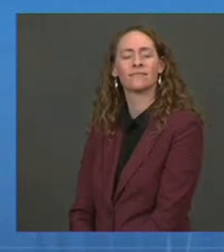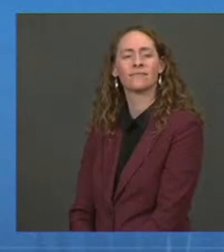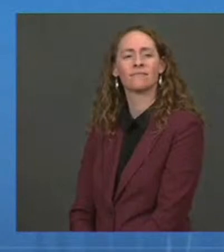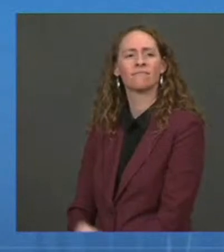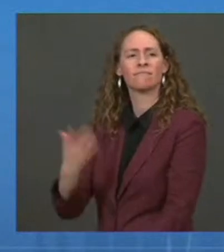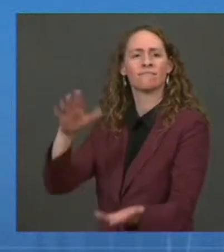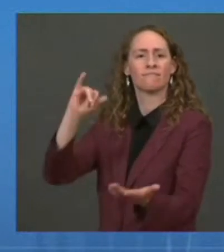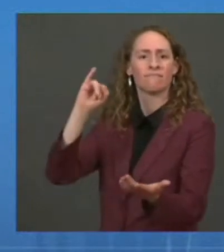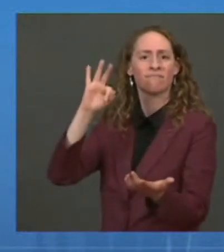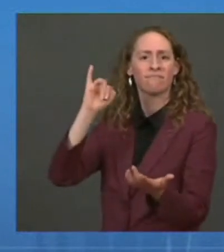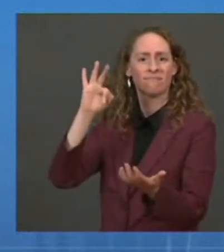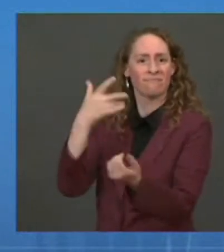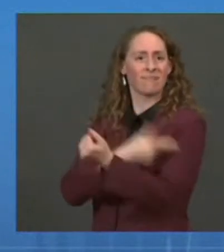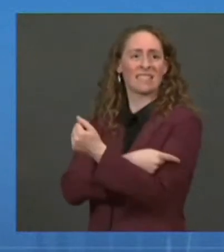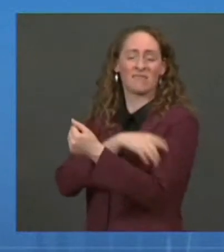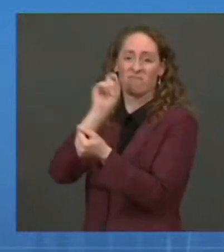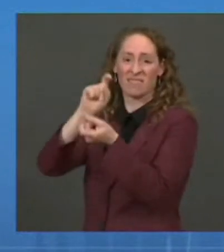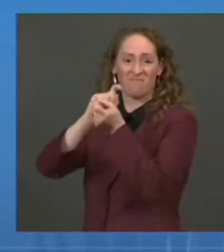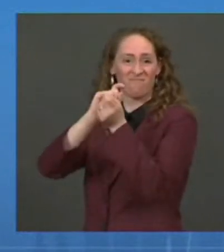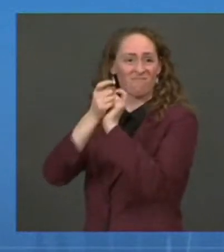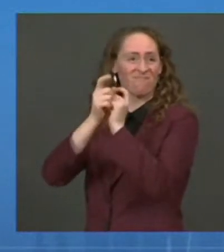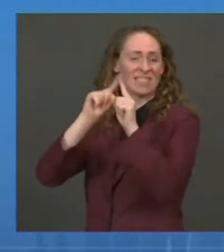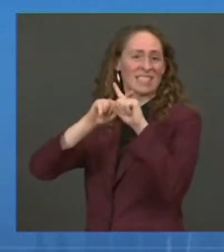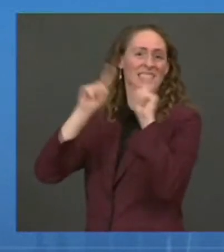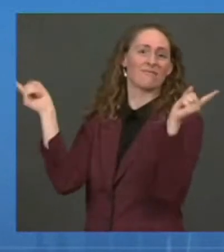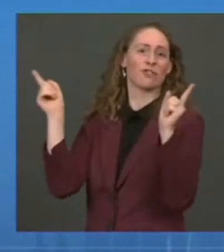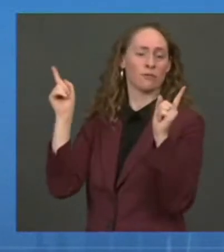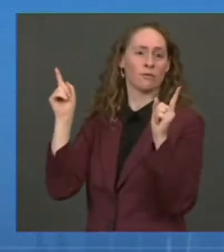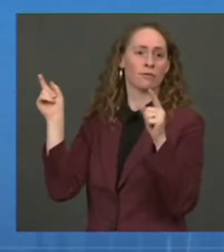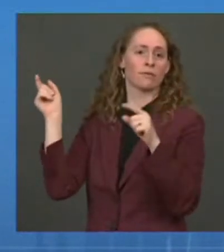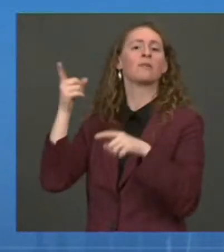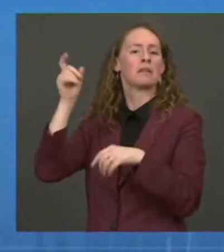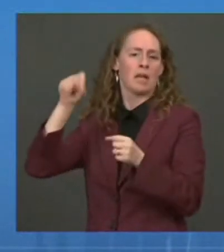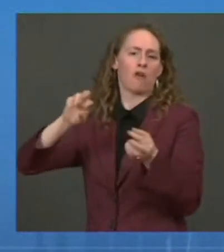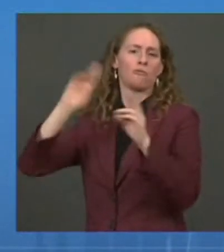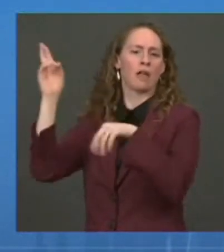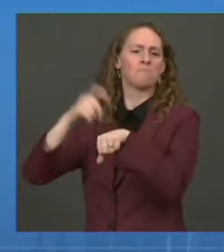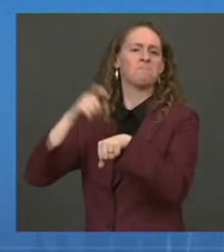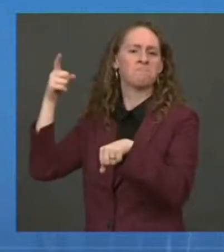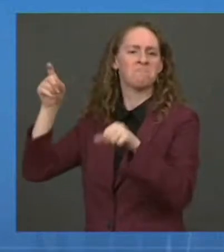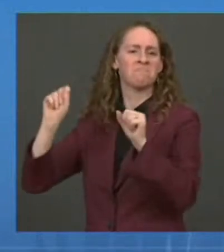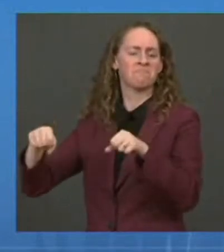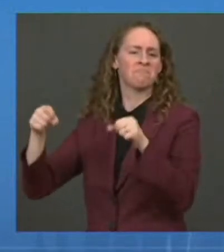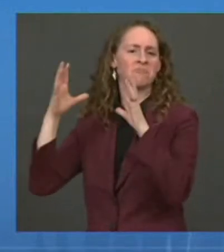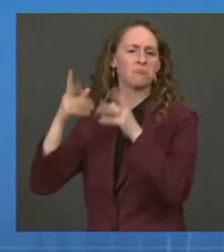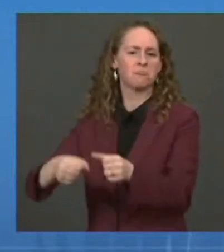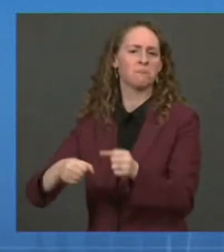DO THAT AND ARE BEING PREPARED FOR THAT WITH REGARD TO THE